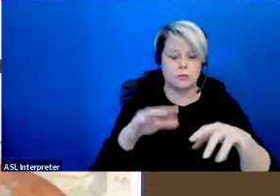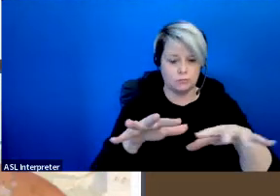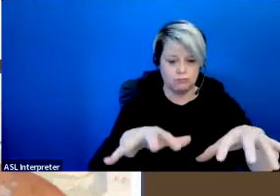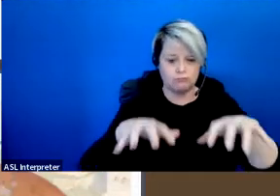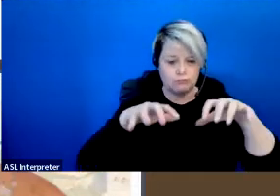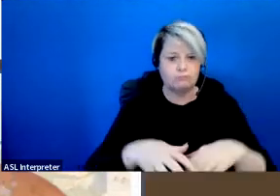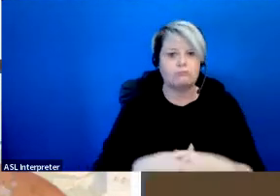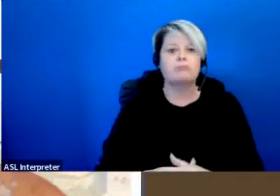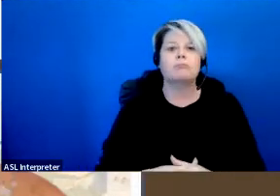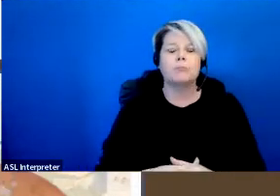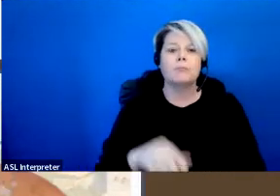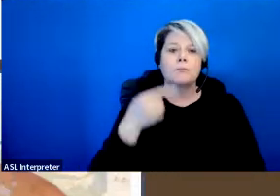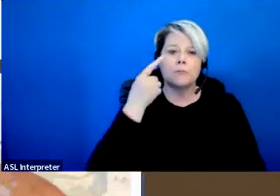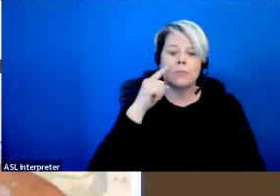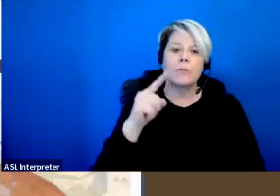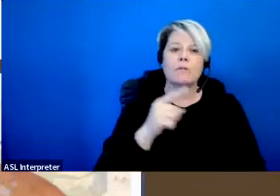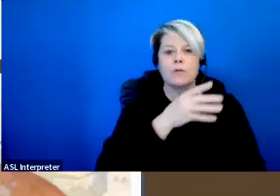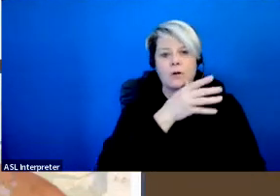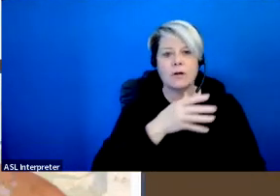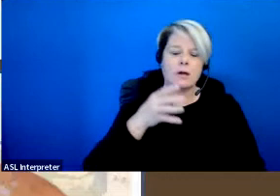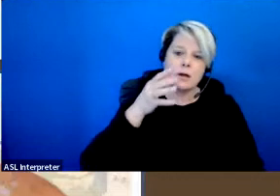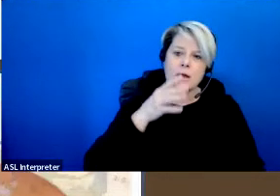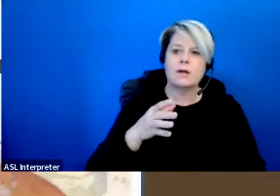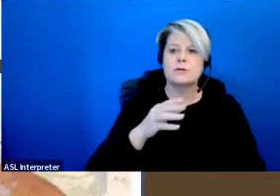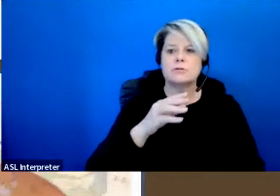today. We are happy to you have here for the farm to